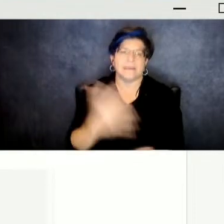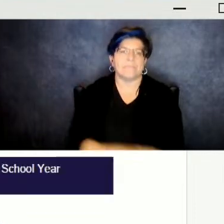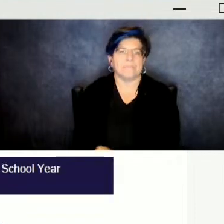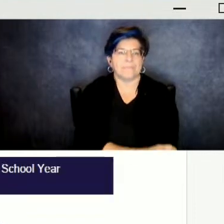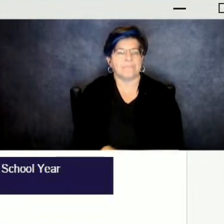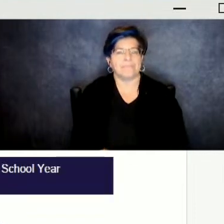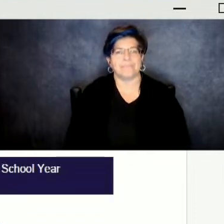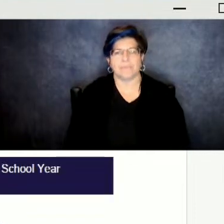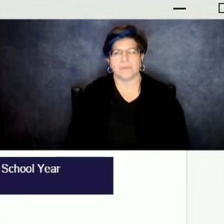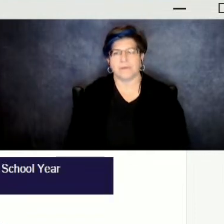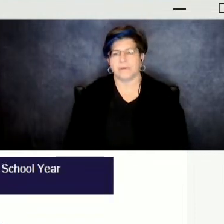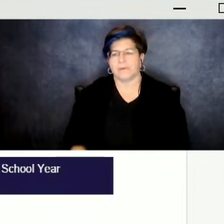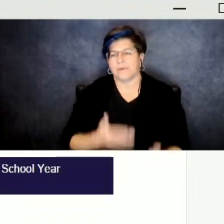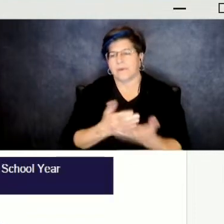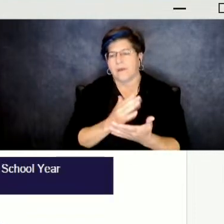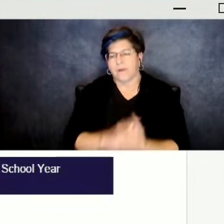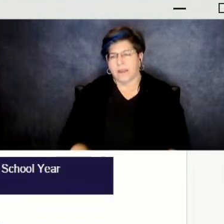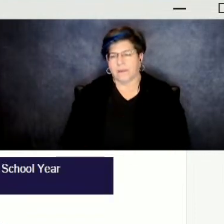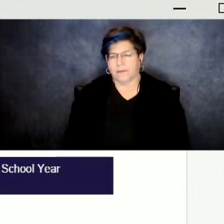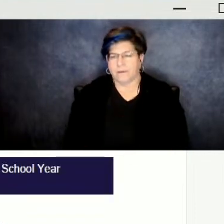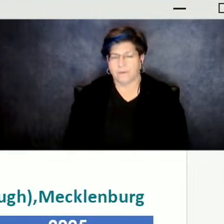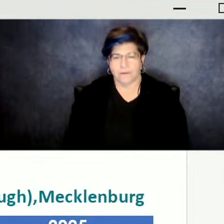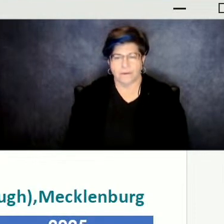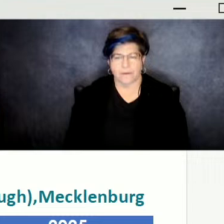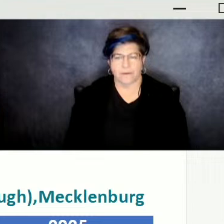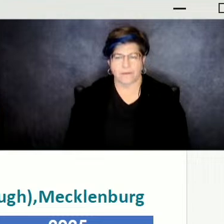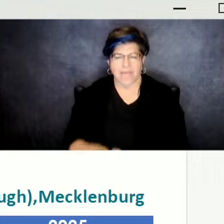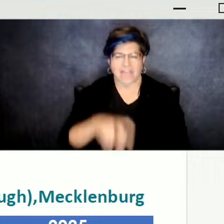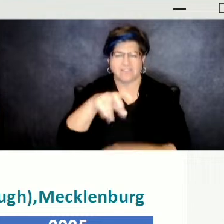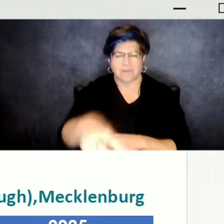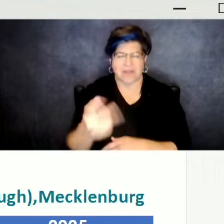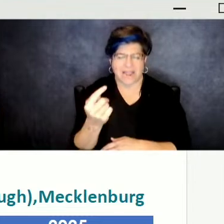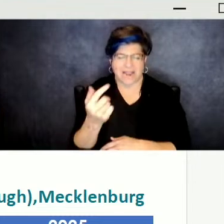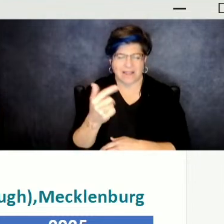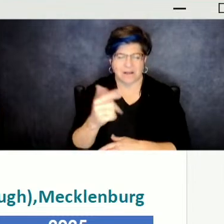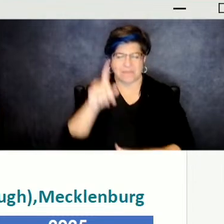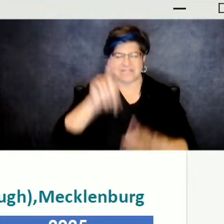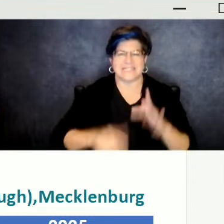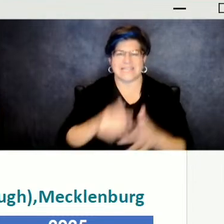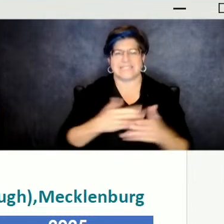HAVE TO TAKE ADVANTAGE OF IT.